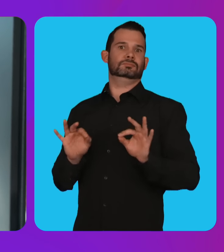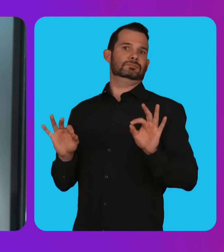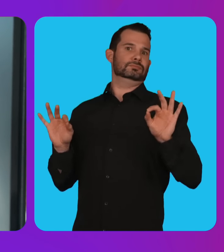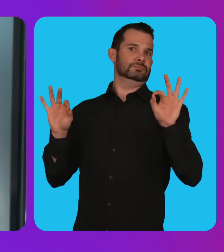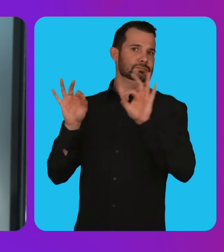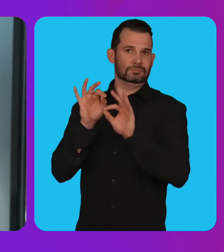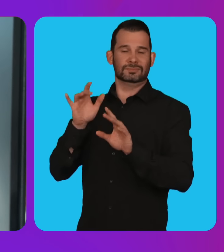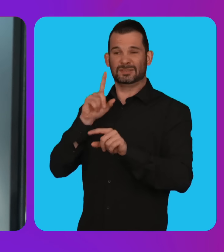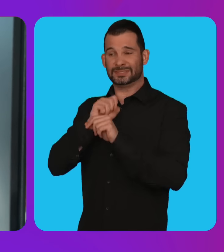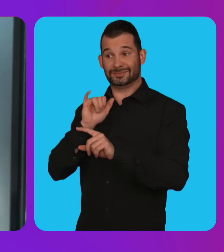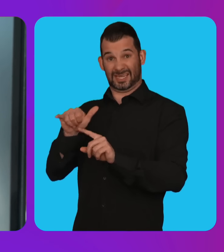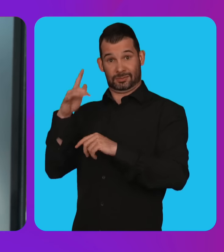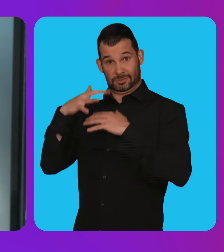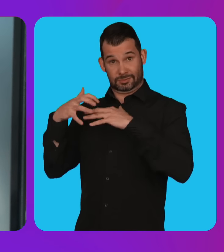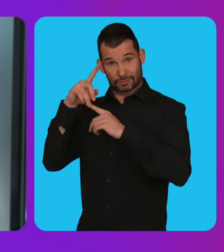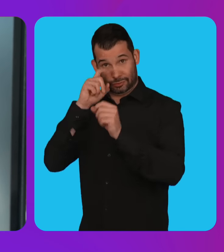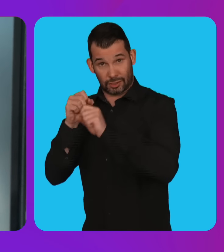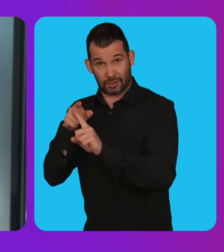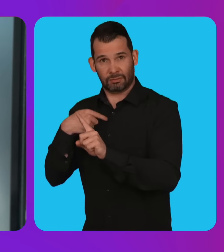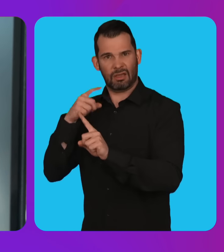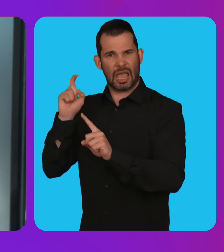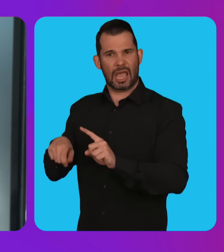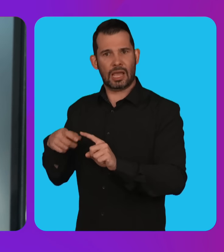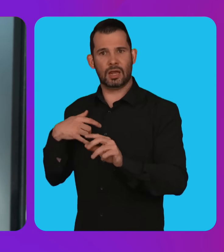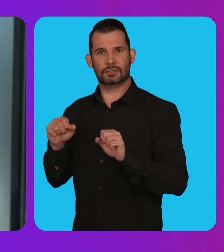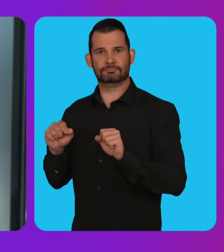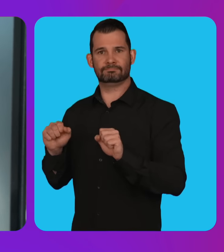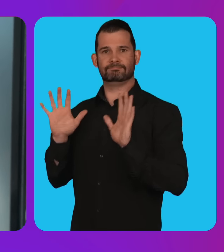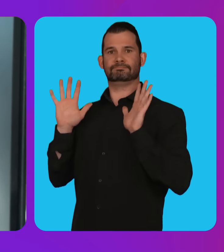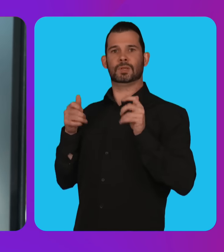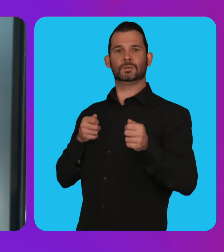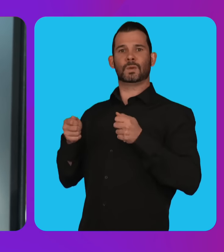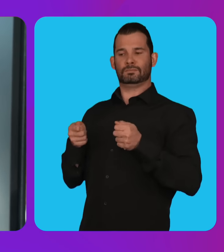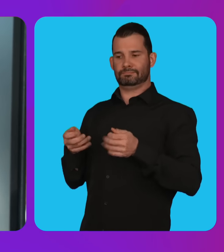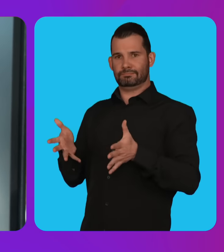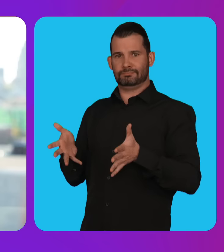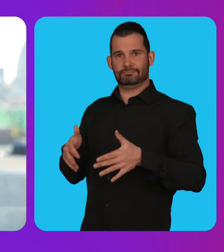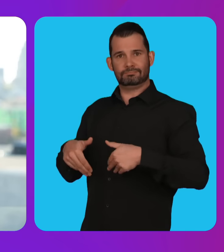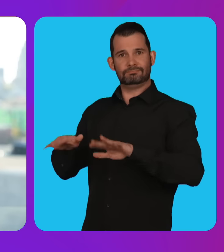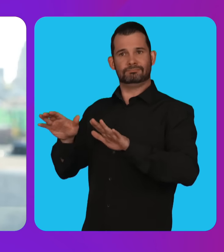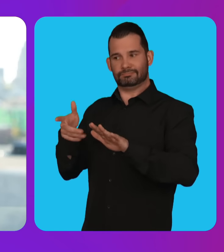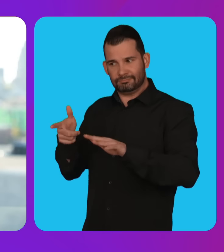I had to give up control to the Indigenous employees to do the strategy.